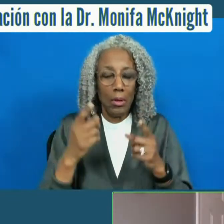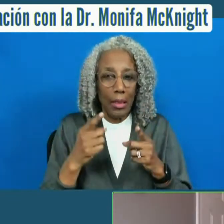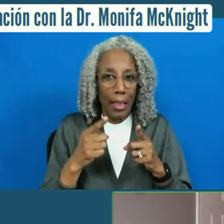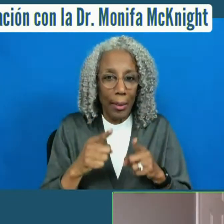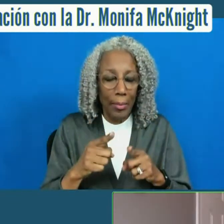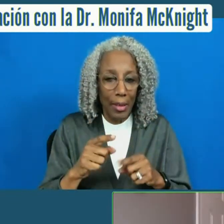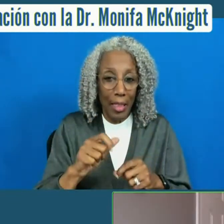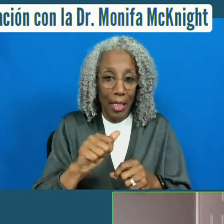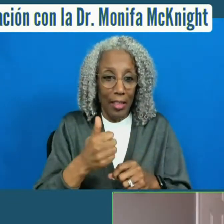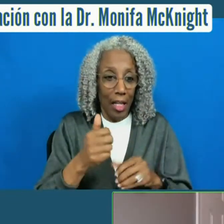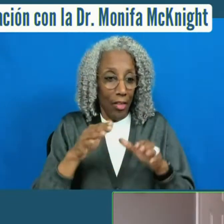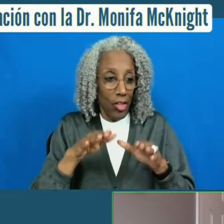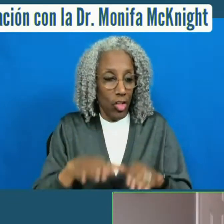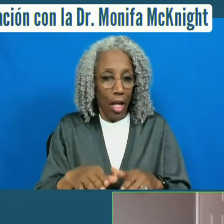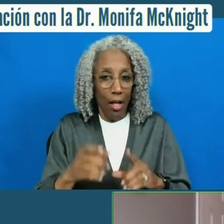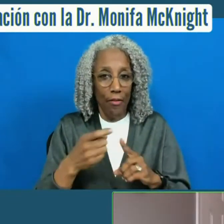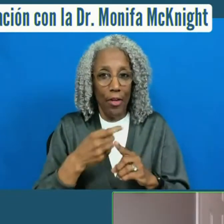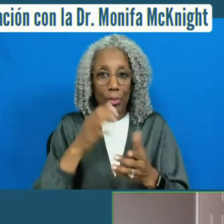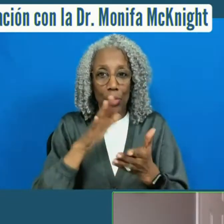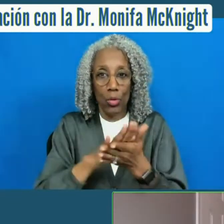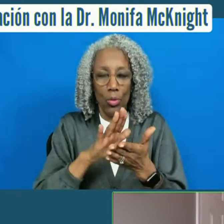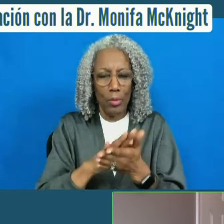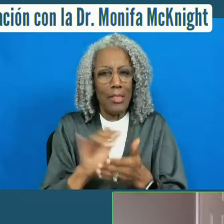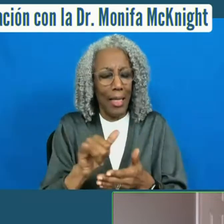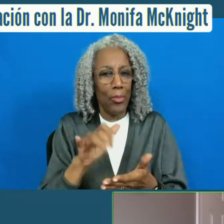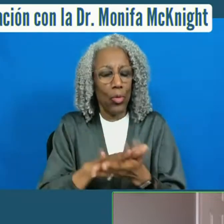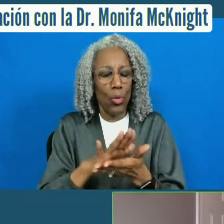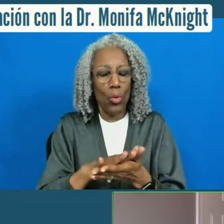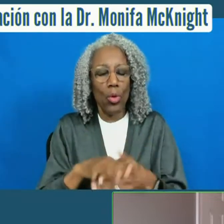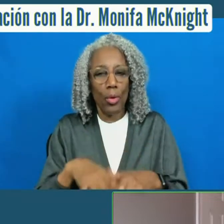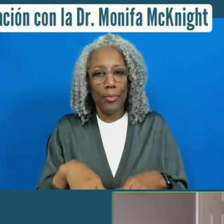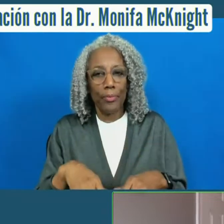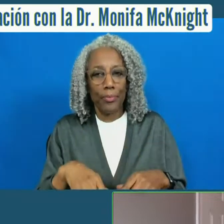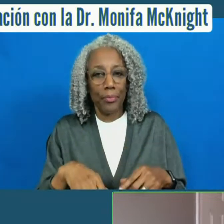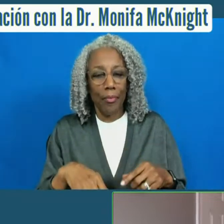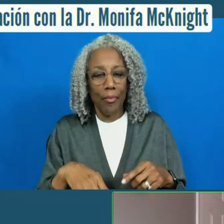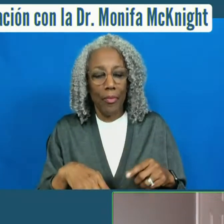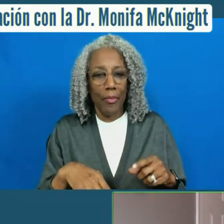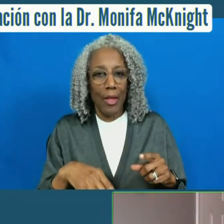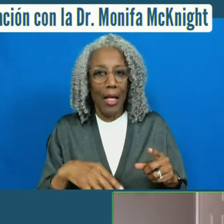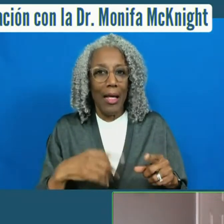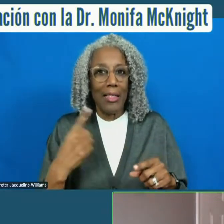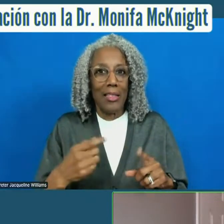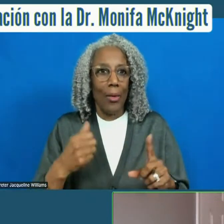out of hand. When, um Another